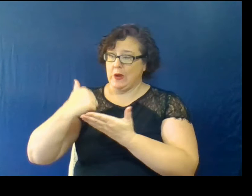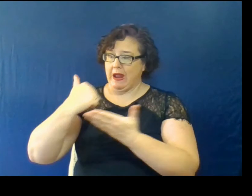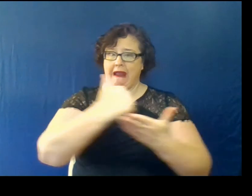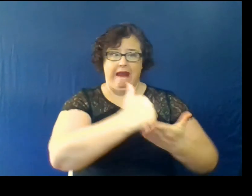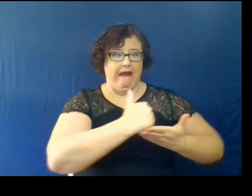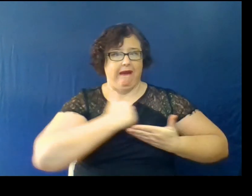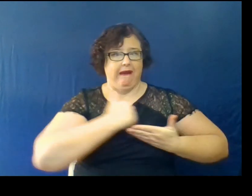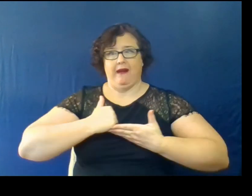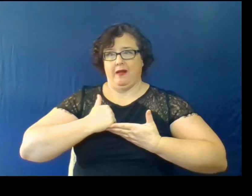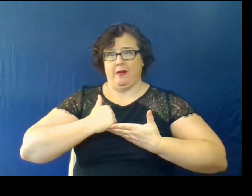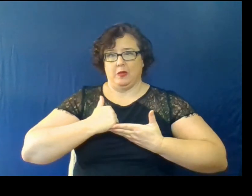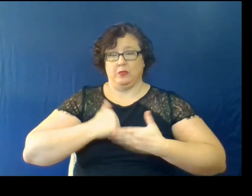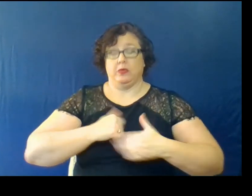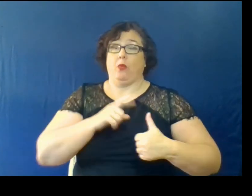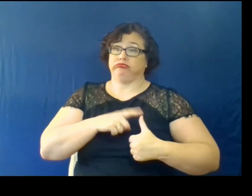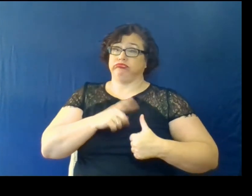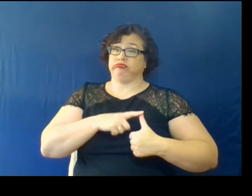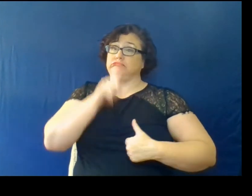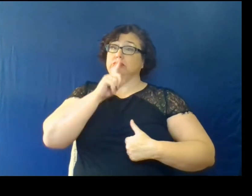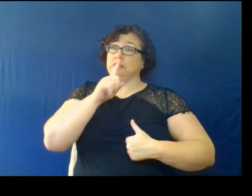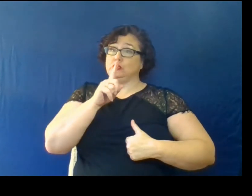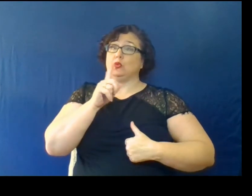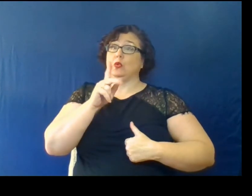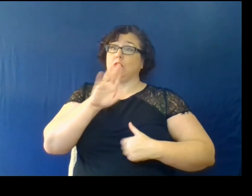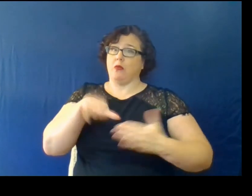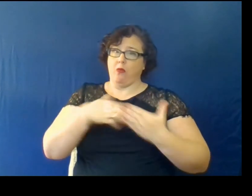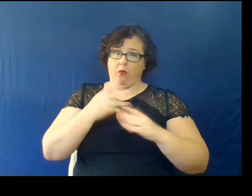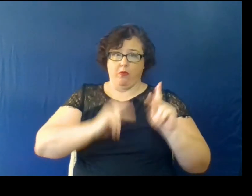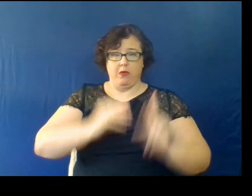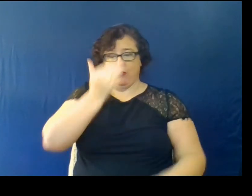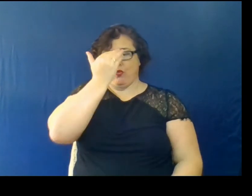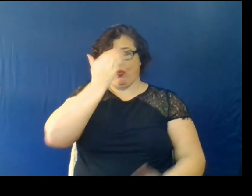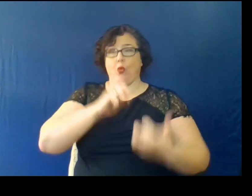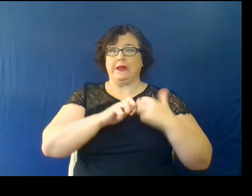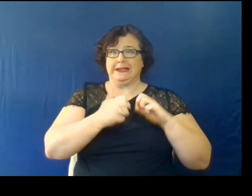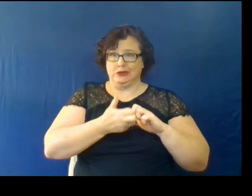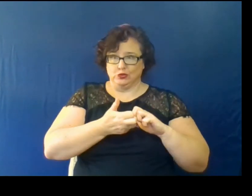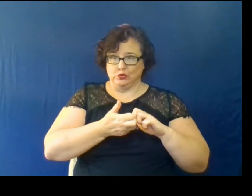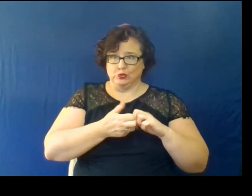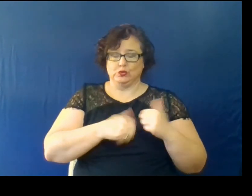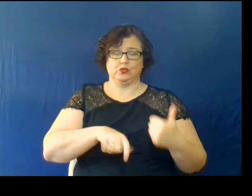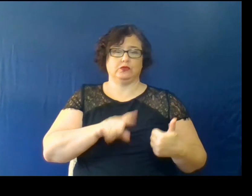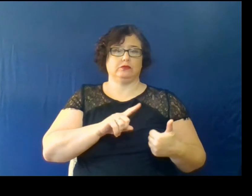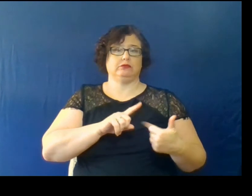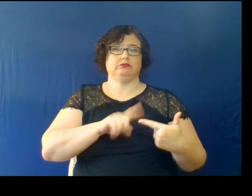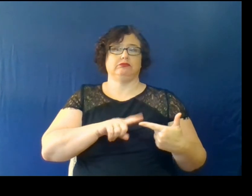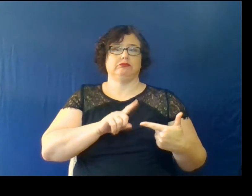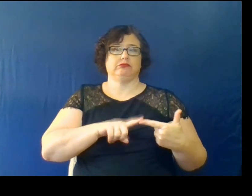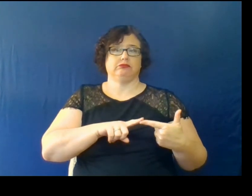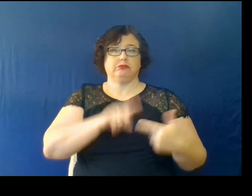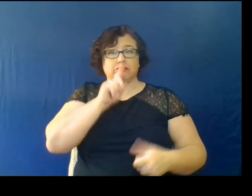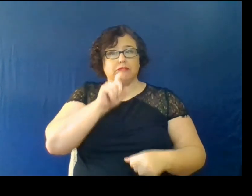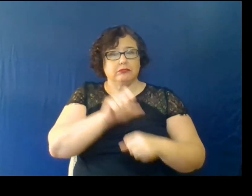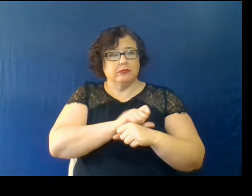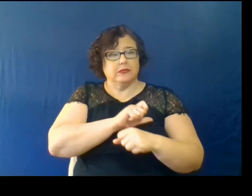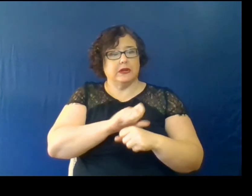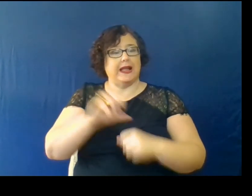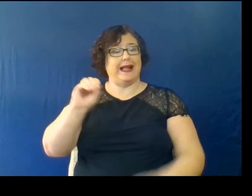one make sure everyone knows the issues. And actually in our October magazine we're